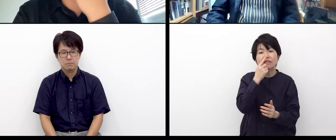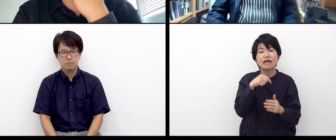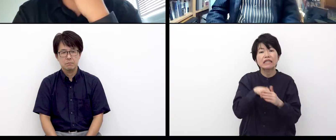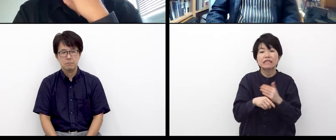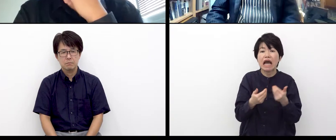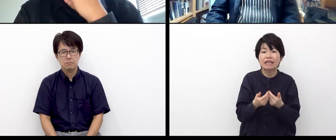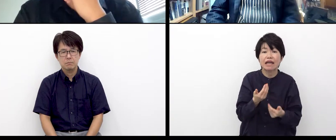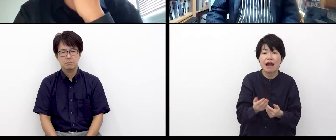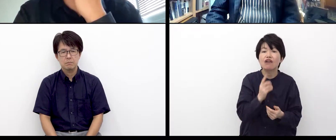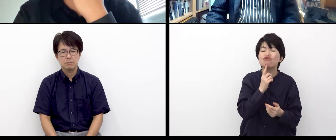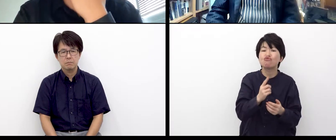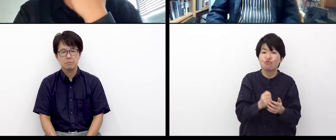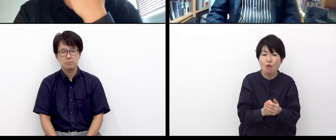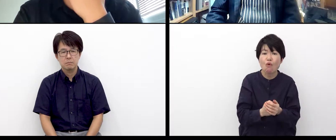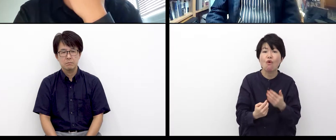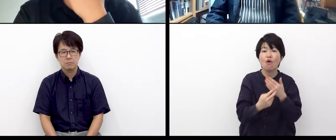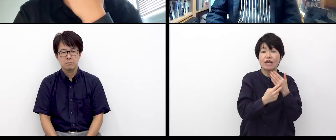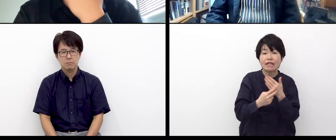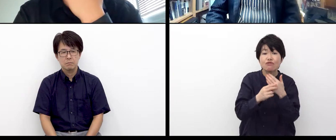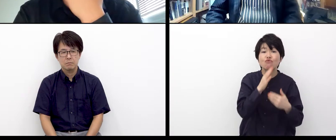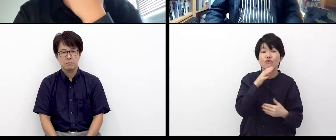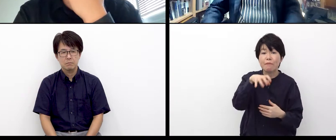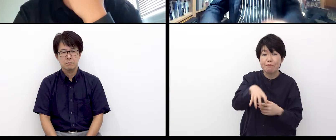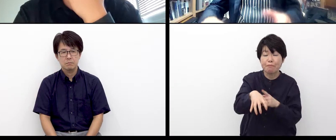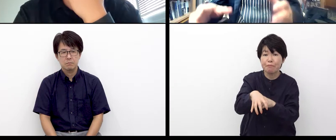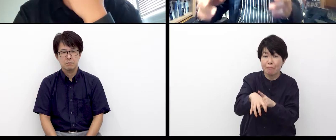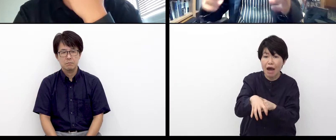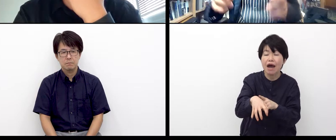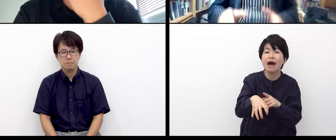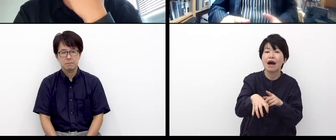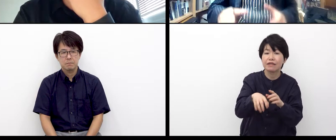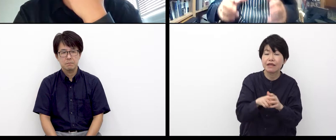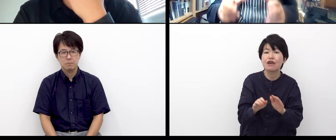firstly, the medical field is not prepared for that.